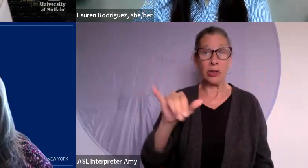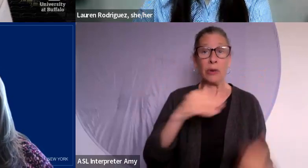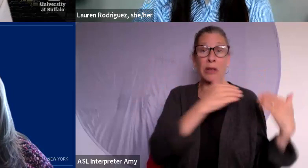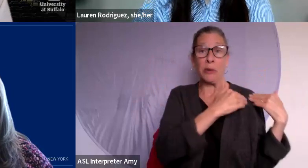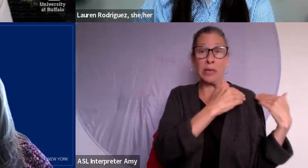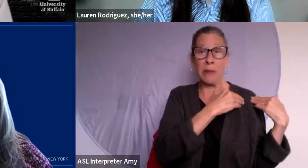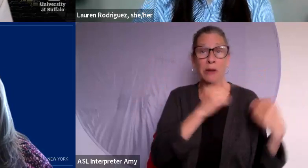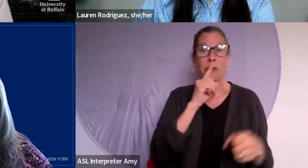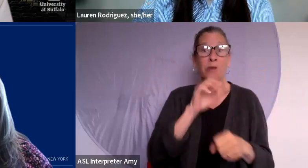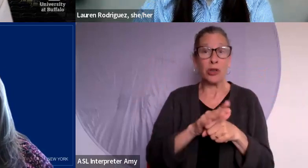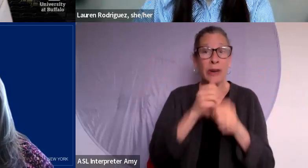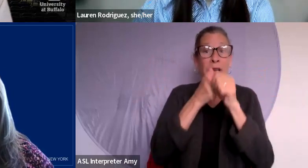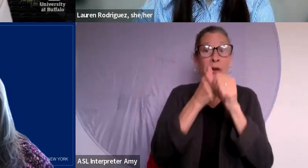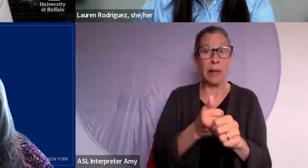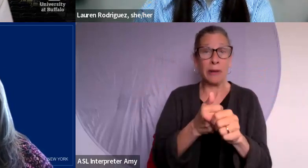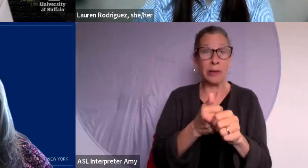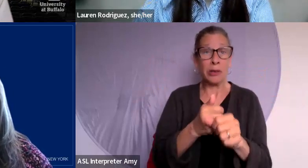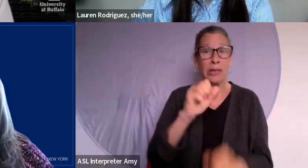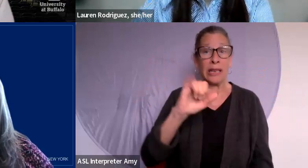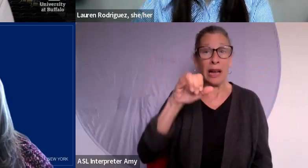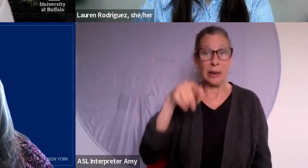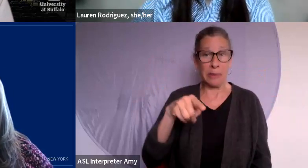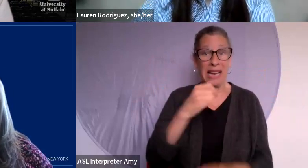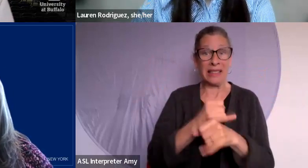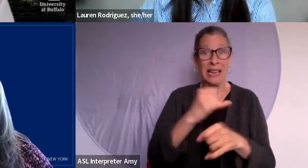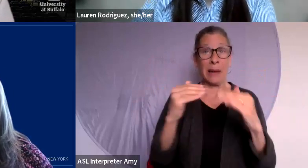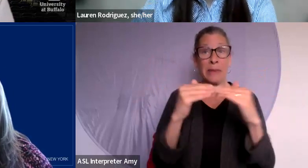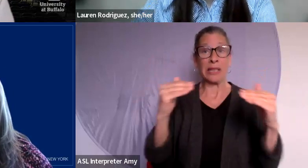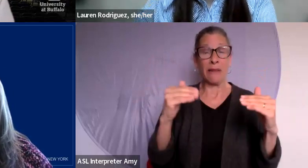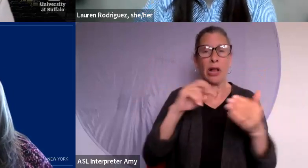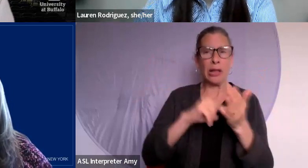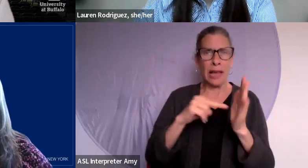compliance with the EIT accessibility is at the campus level. So part of that intake process meant they had to